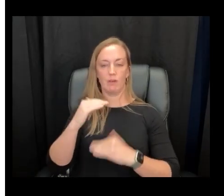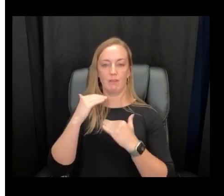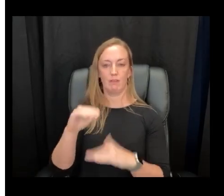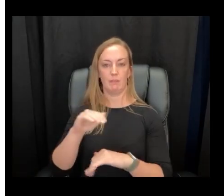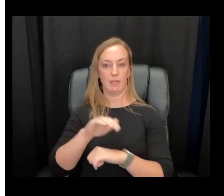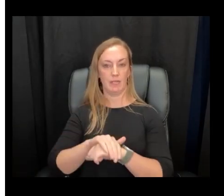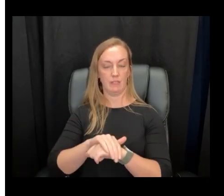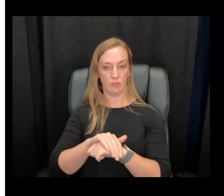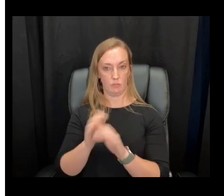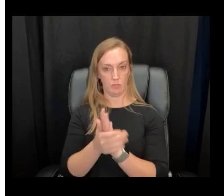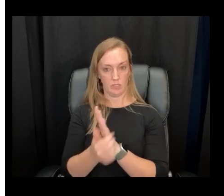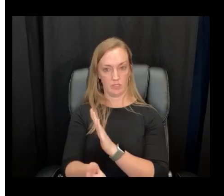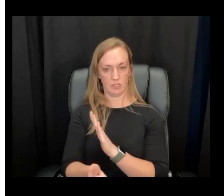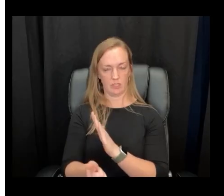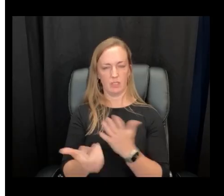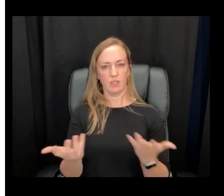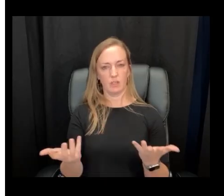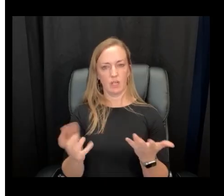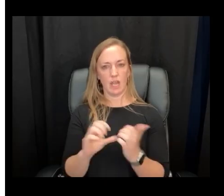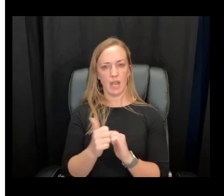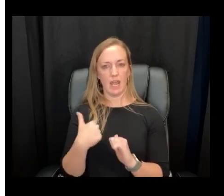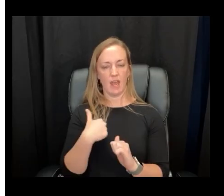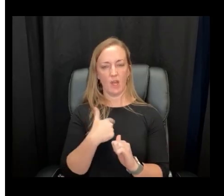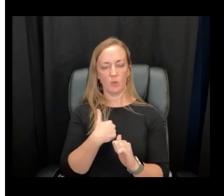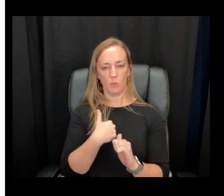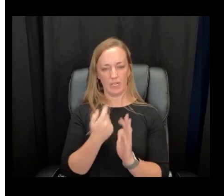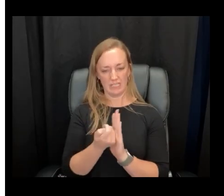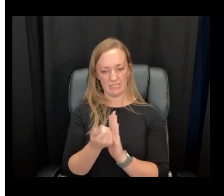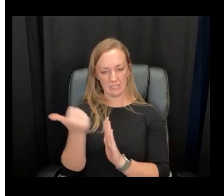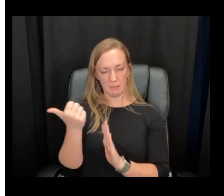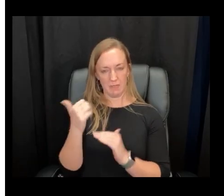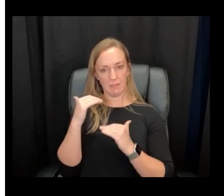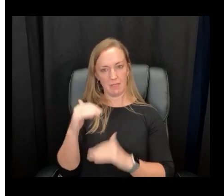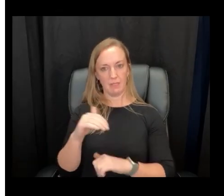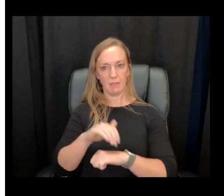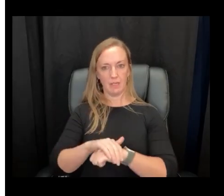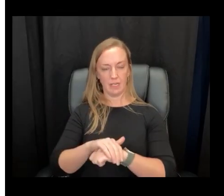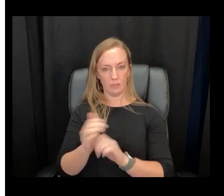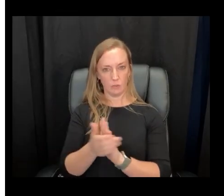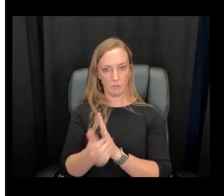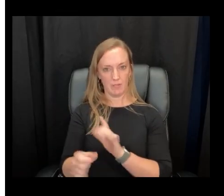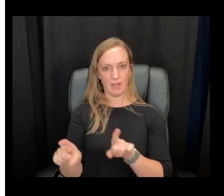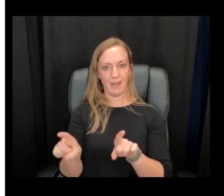English proficiency. So, how do we rule out limited English proficiency as a determinant